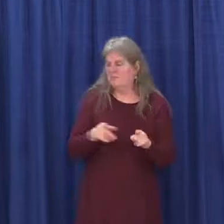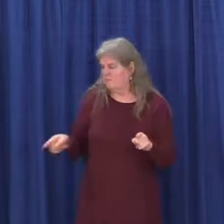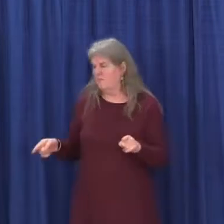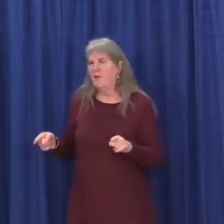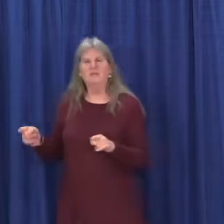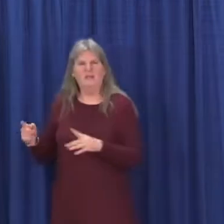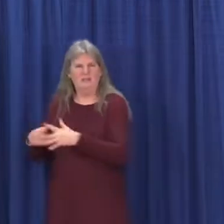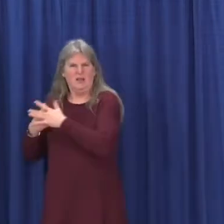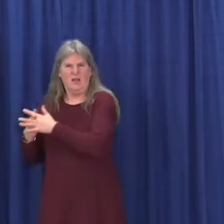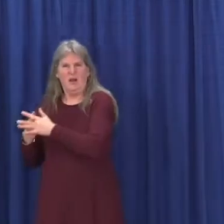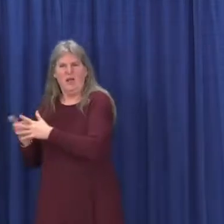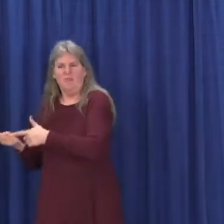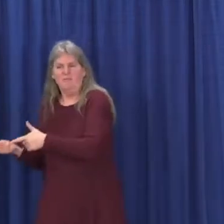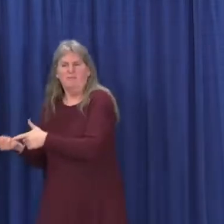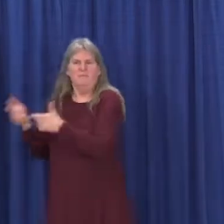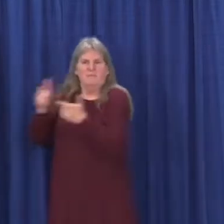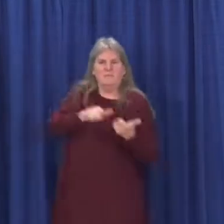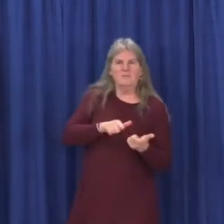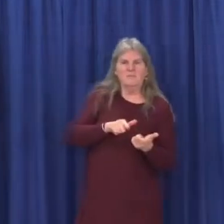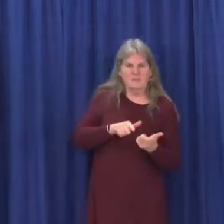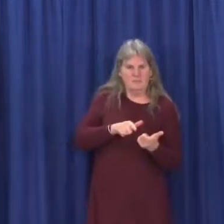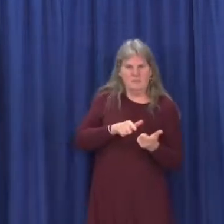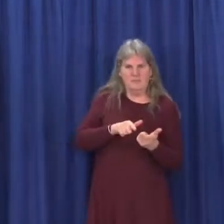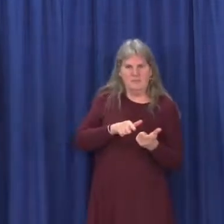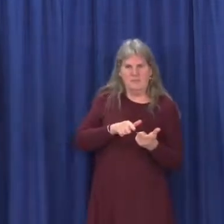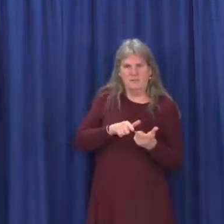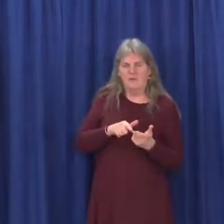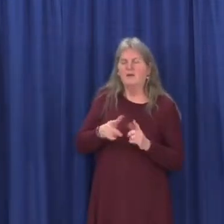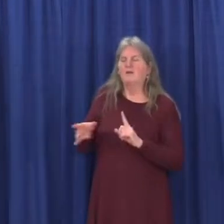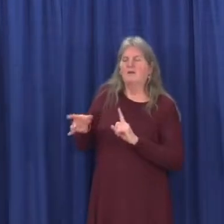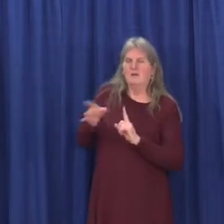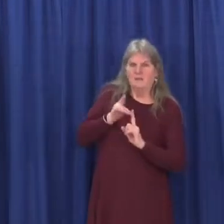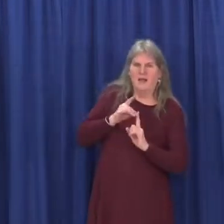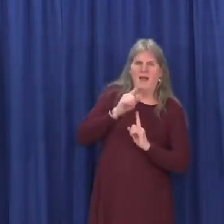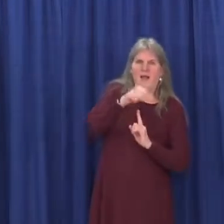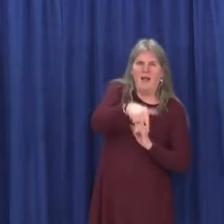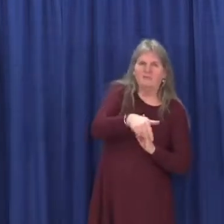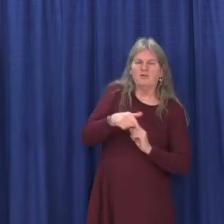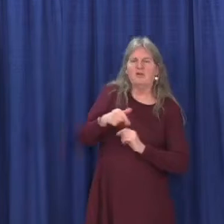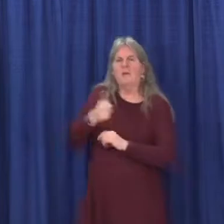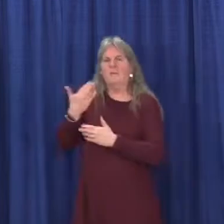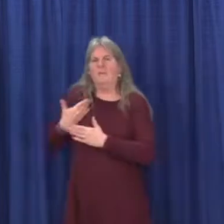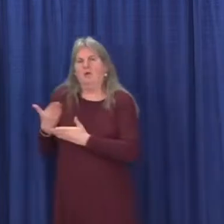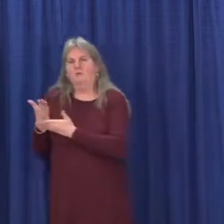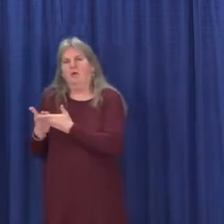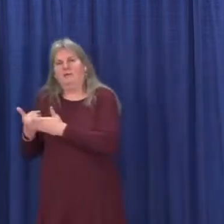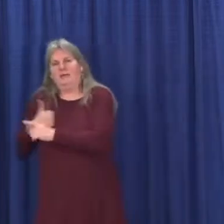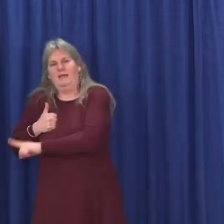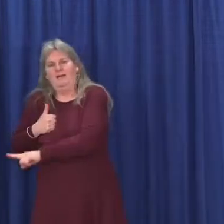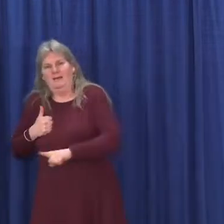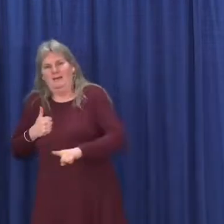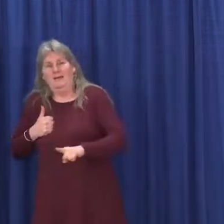on the arrival of the virus and its successive waves. And this in part is why we have done overall well,